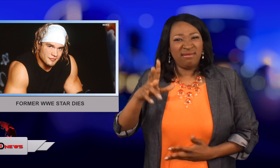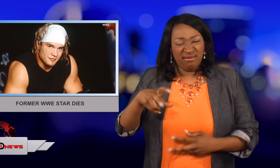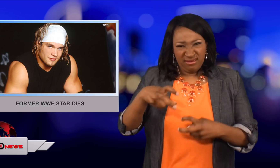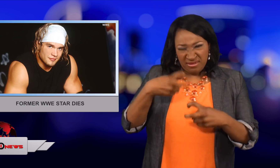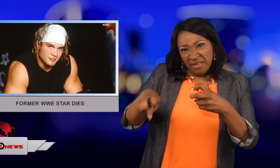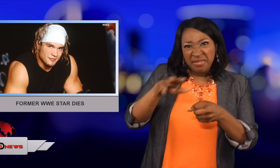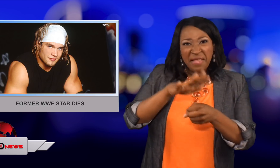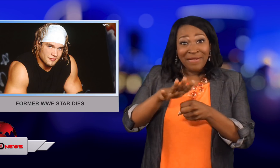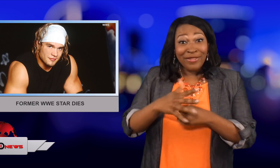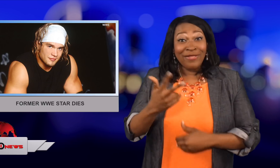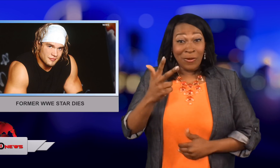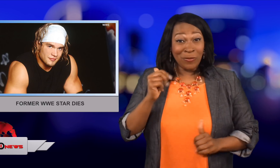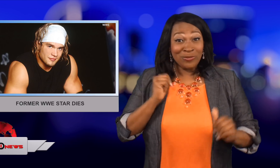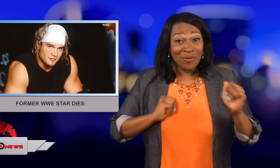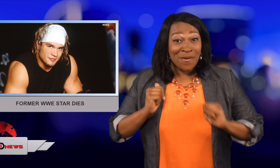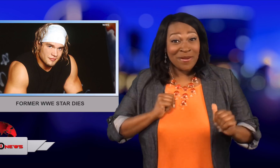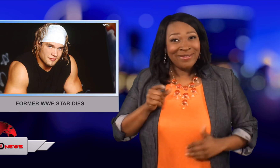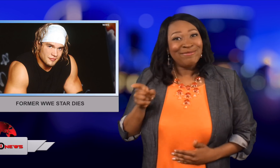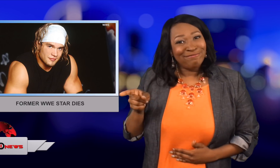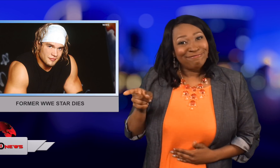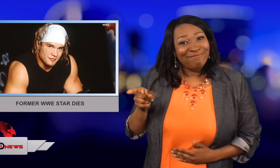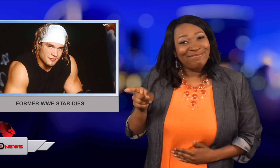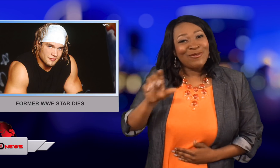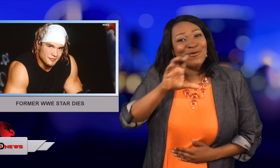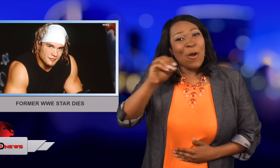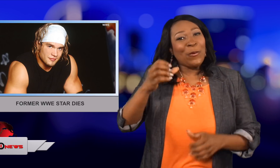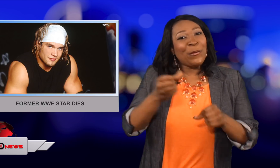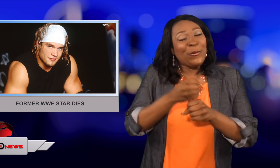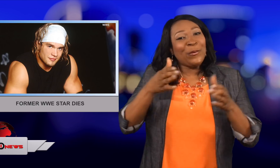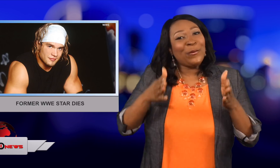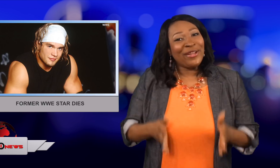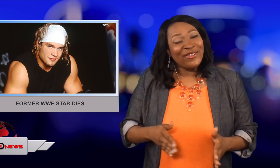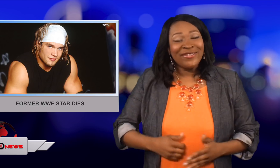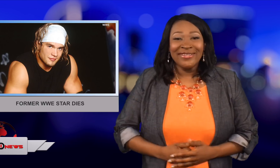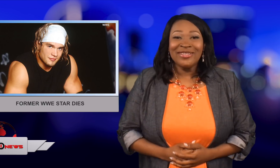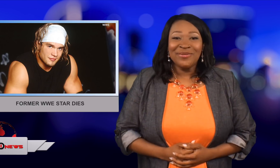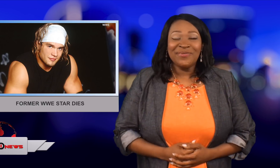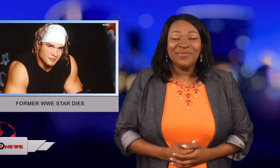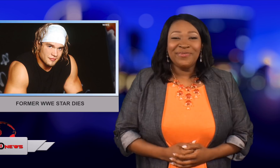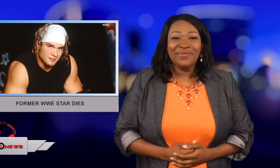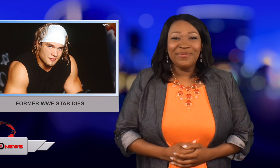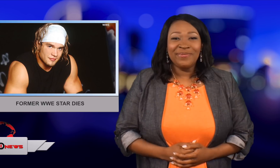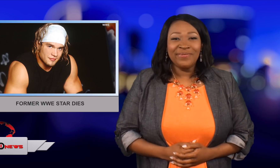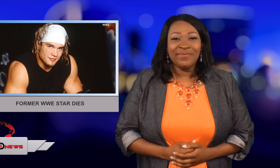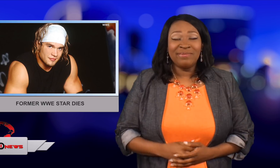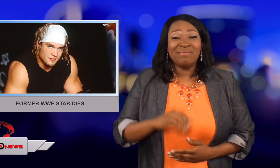Three" back in 2003.